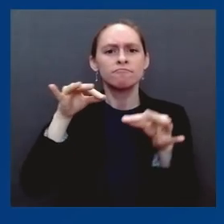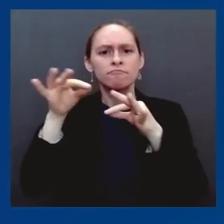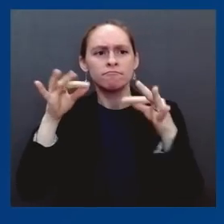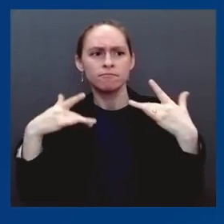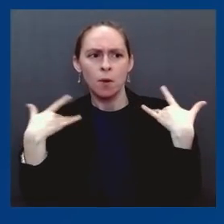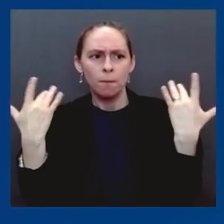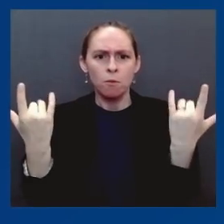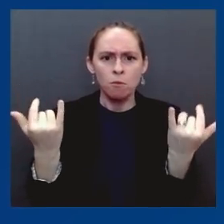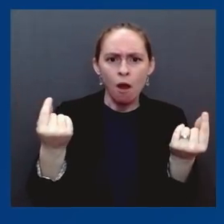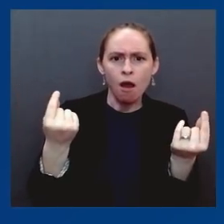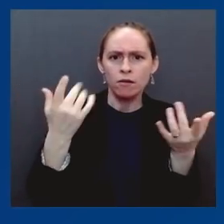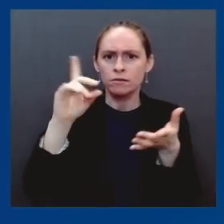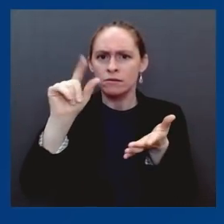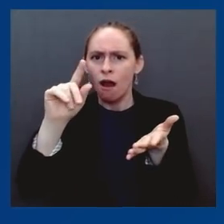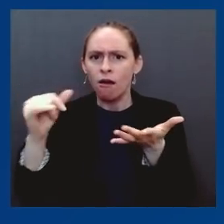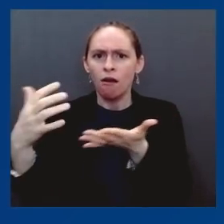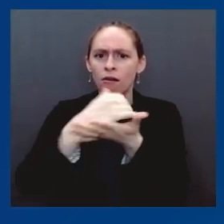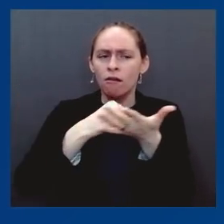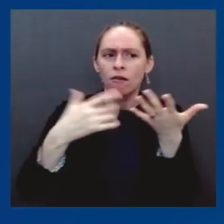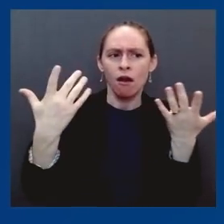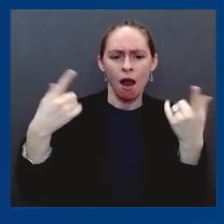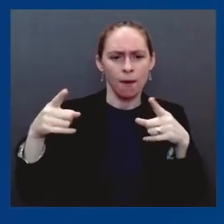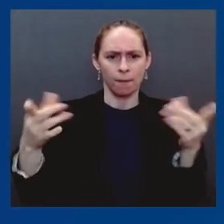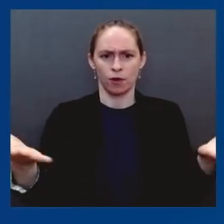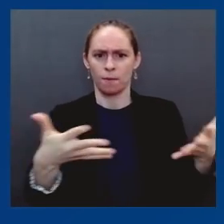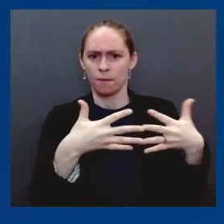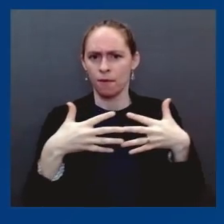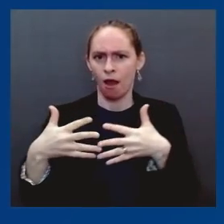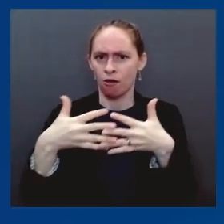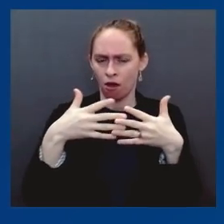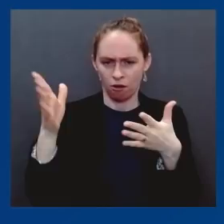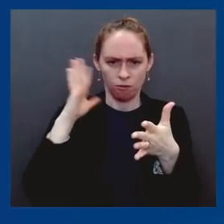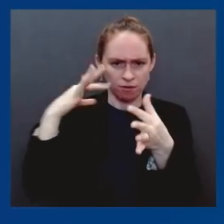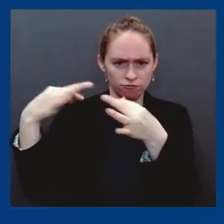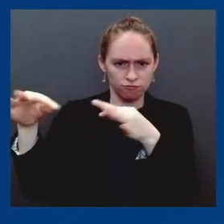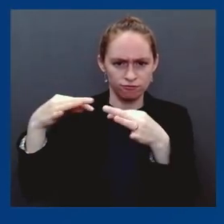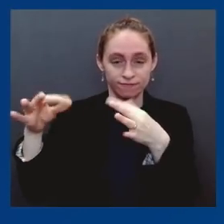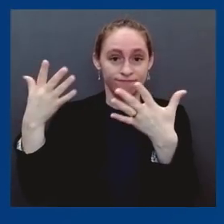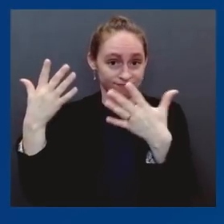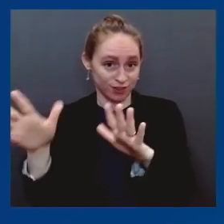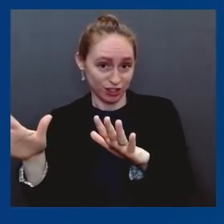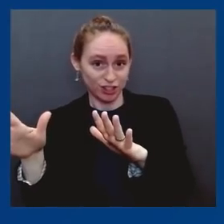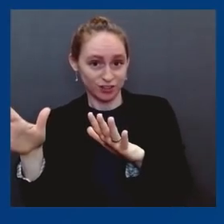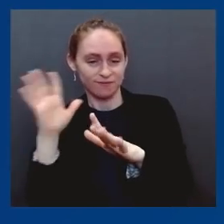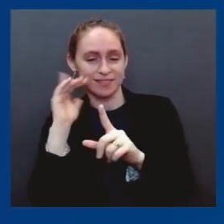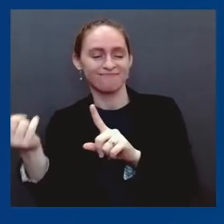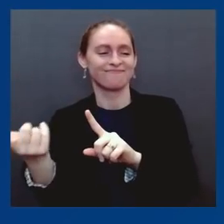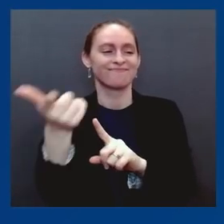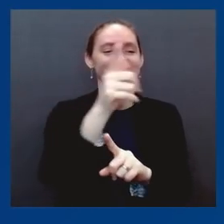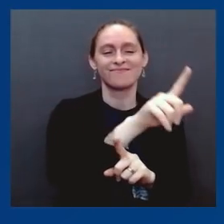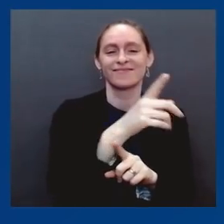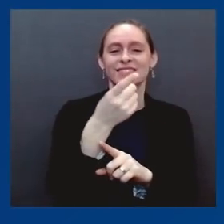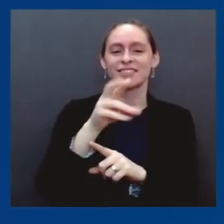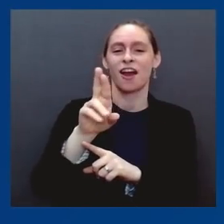Dr. Fauci will discuss the latest science on Omicron. Before we turn to the doctors, I thought I would provide a brief update